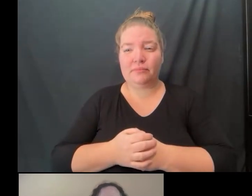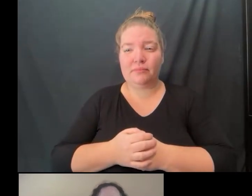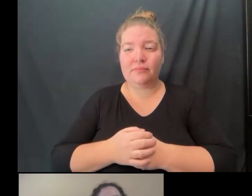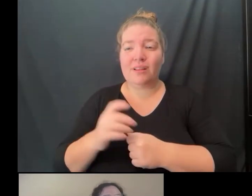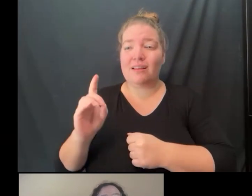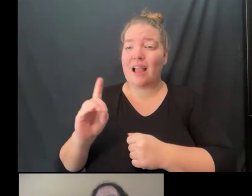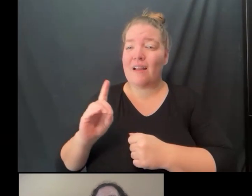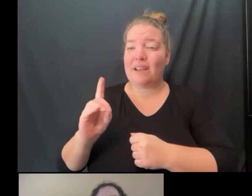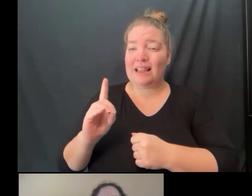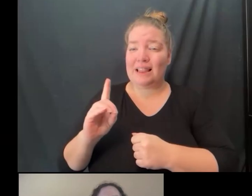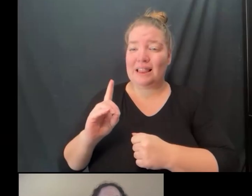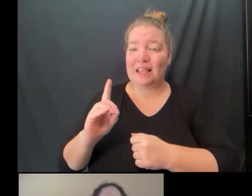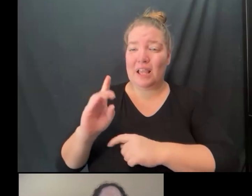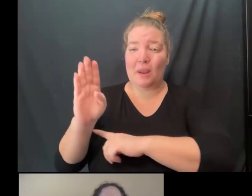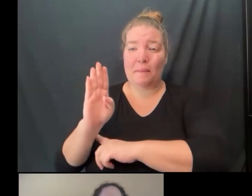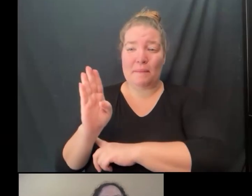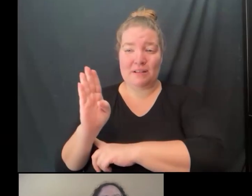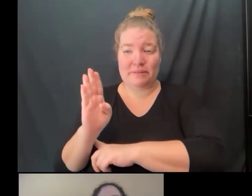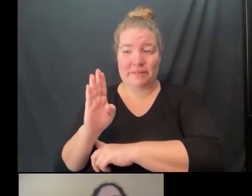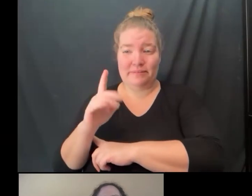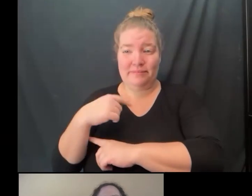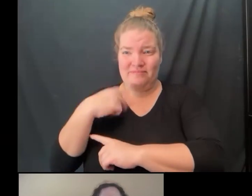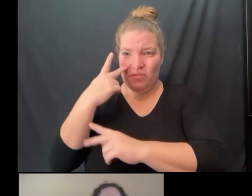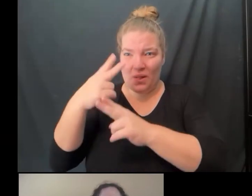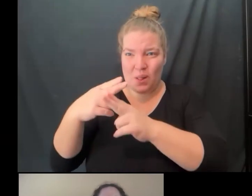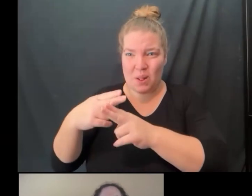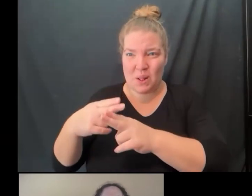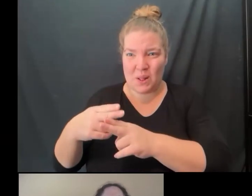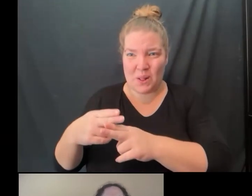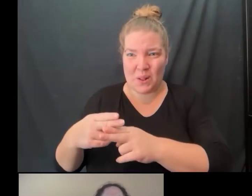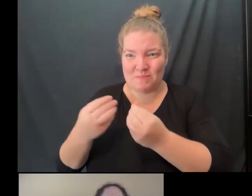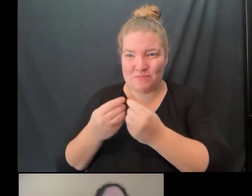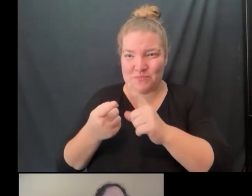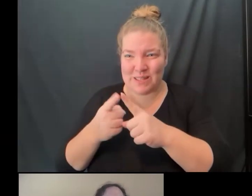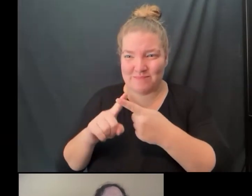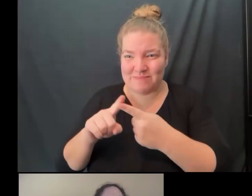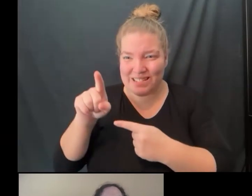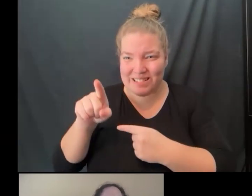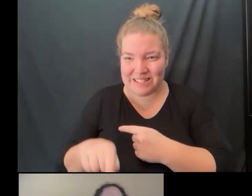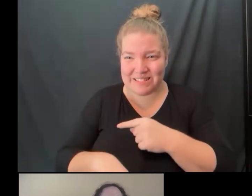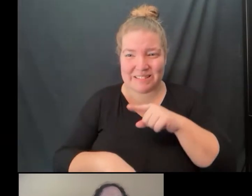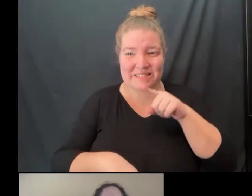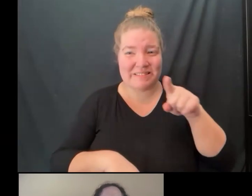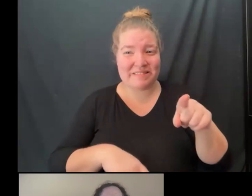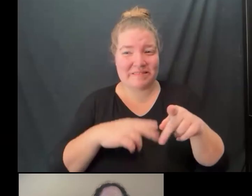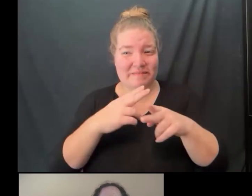I've known for years and lots of people who are strangers I just haven't met. And so I want you to know that I've worked with governments